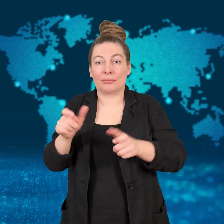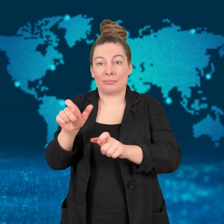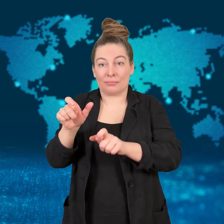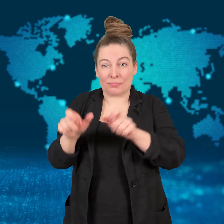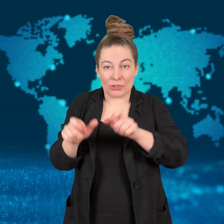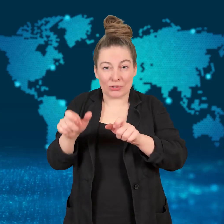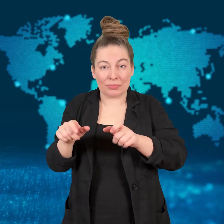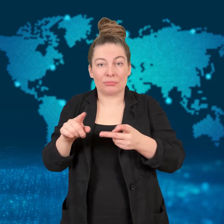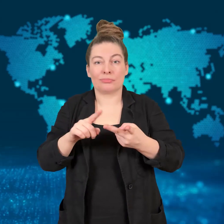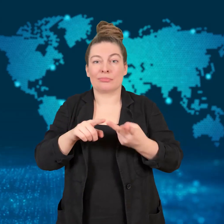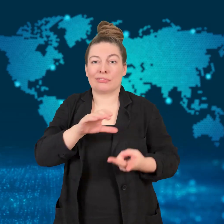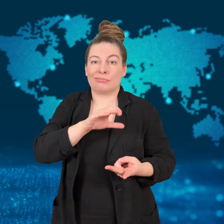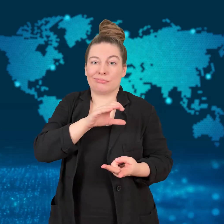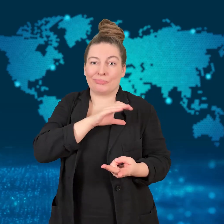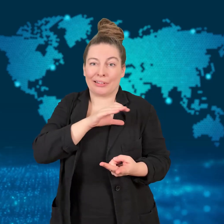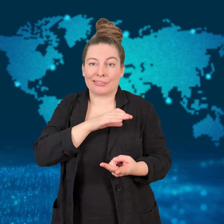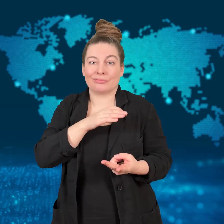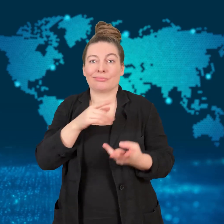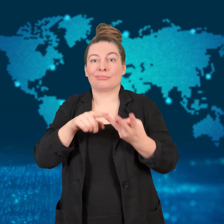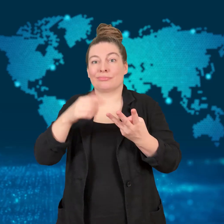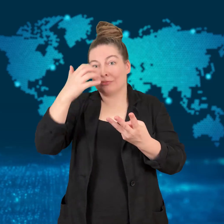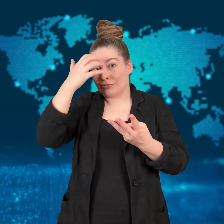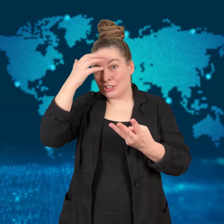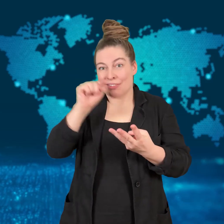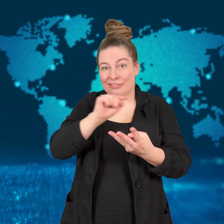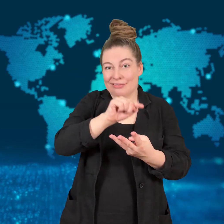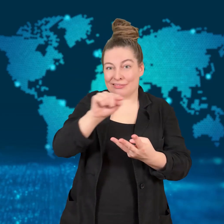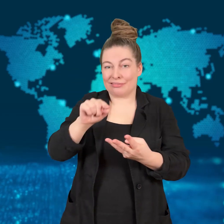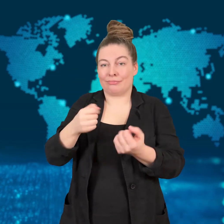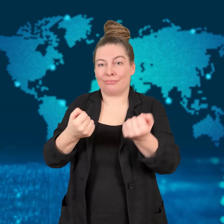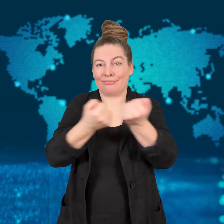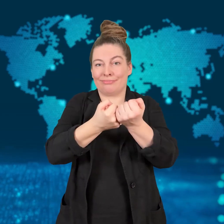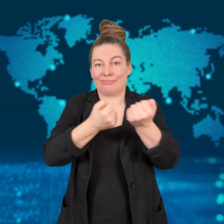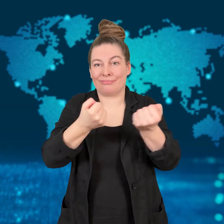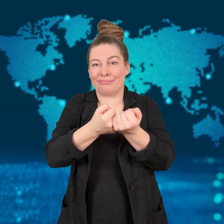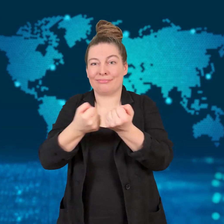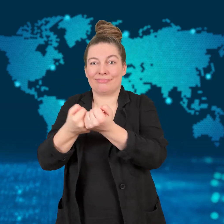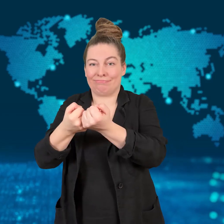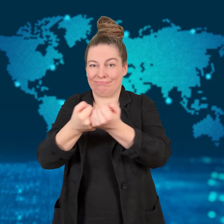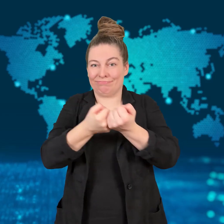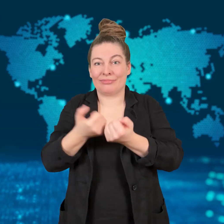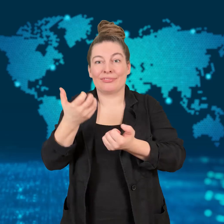It is ruled by rival governments